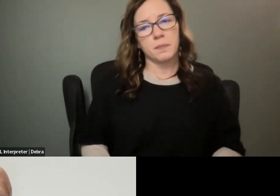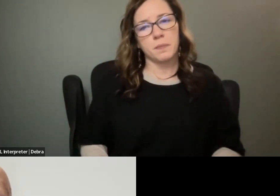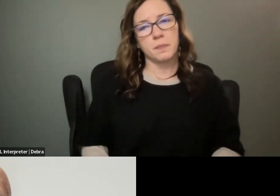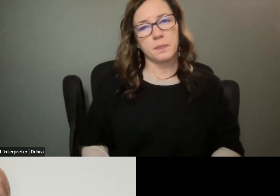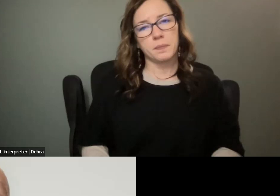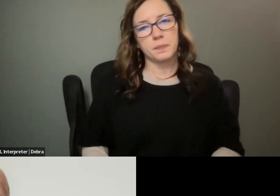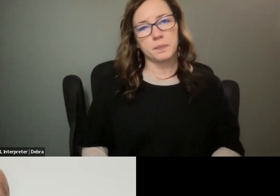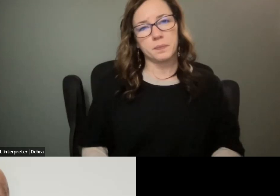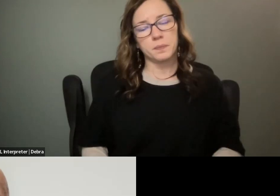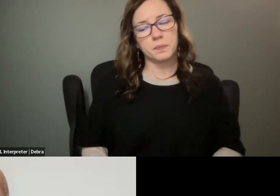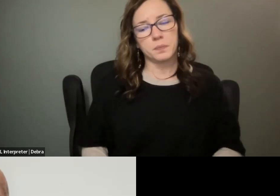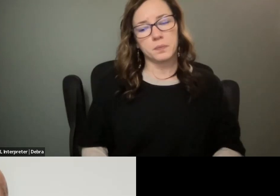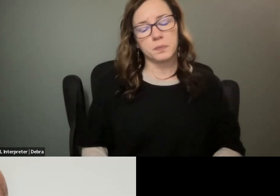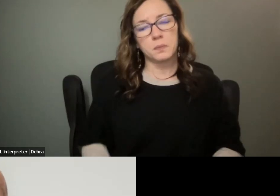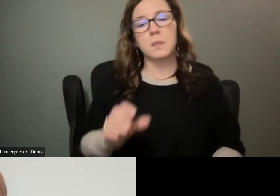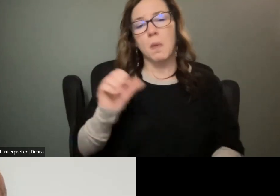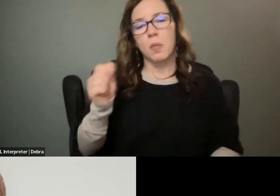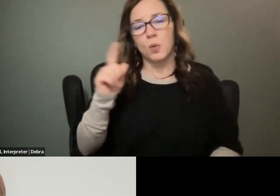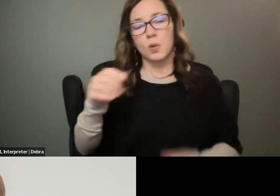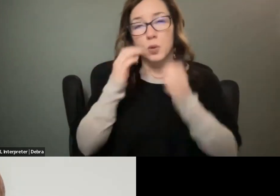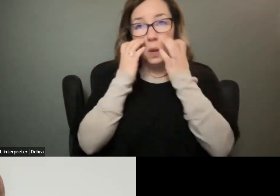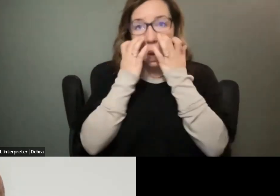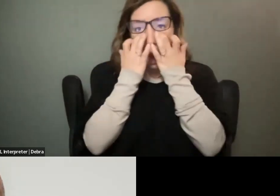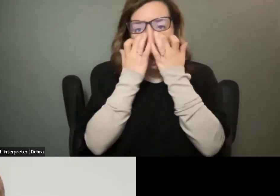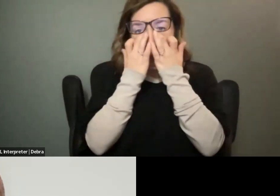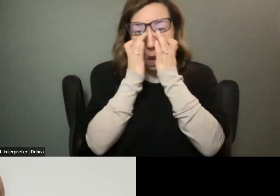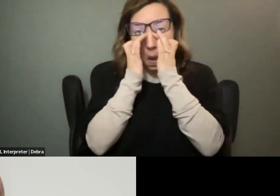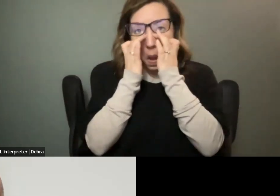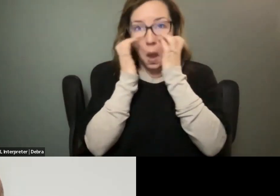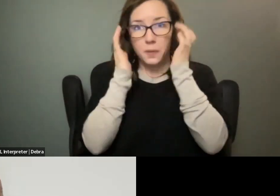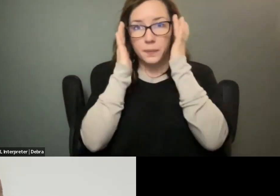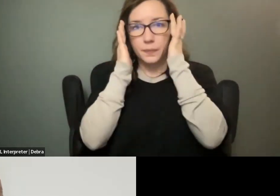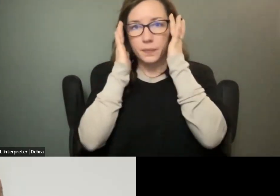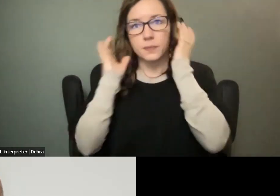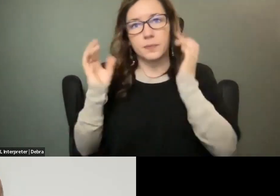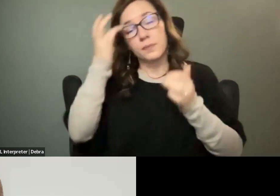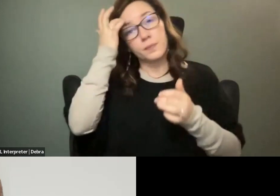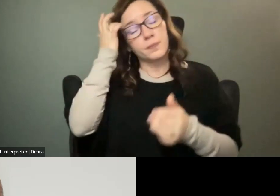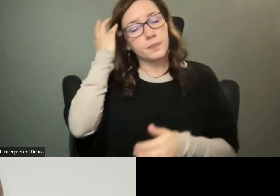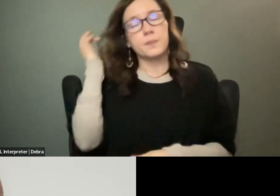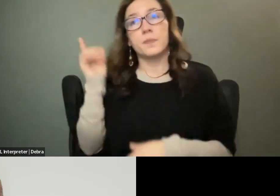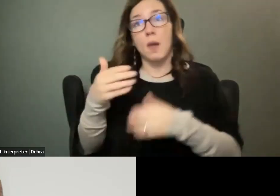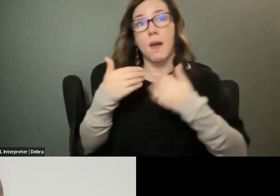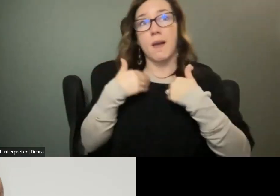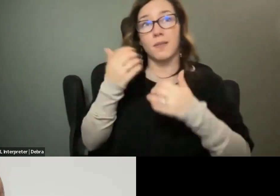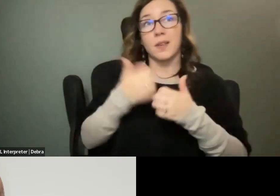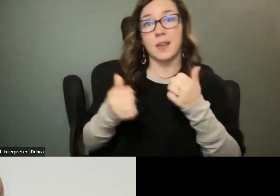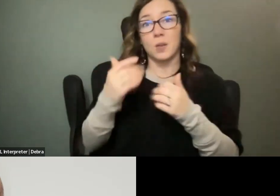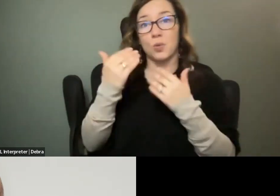and there is another question that says does it